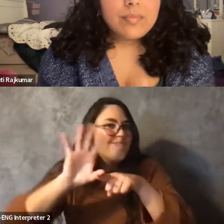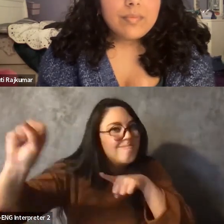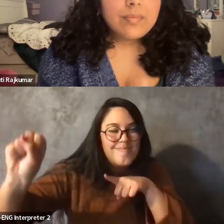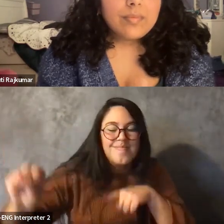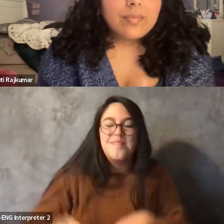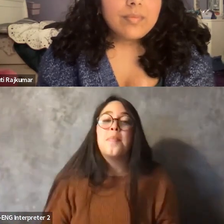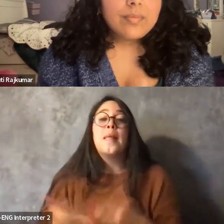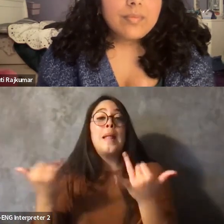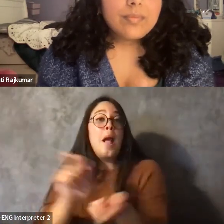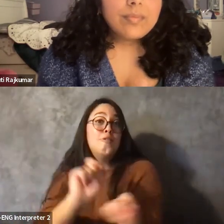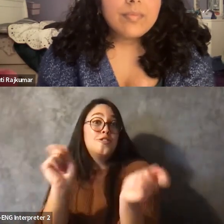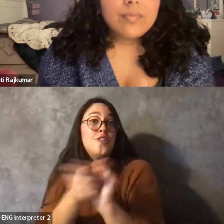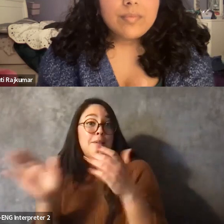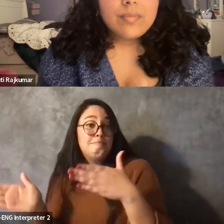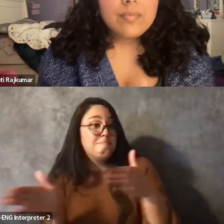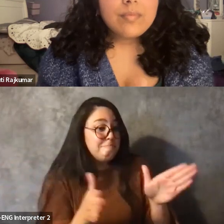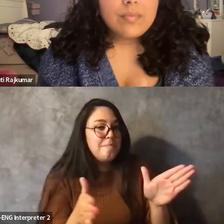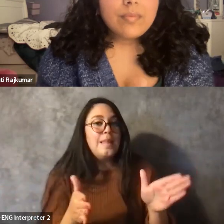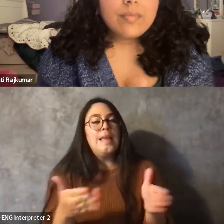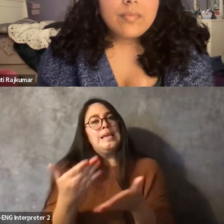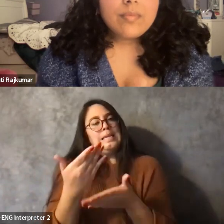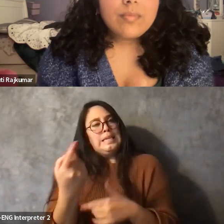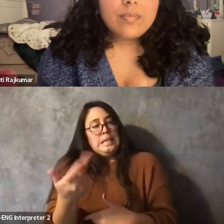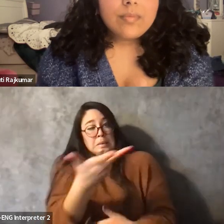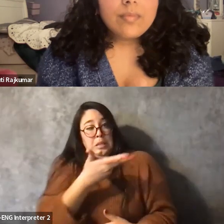about is the medical model and how it impacts people with disabilities.